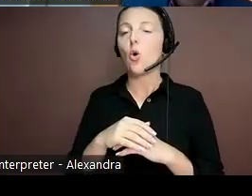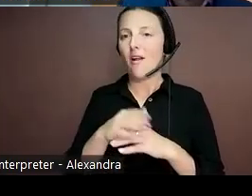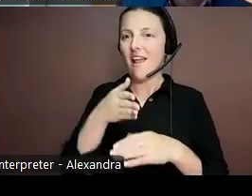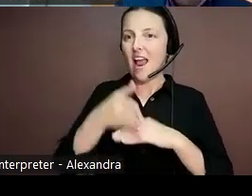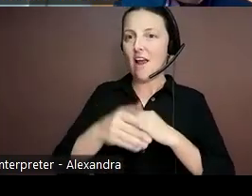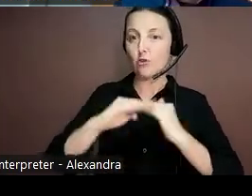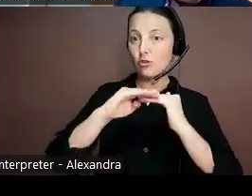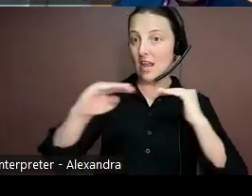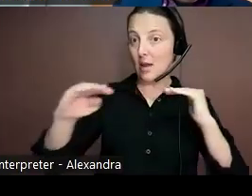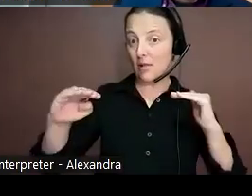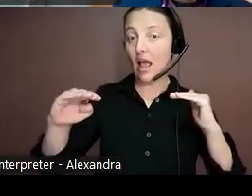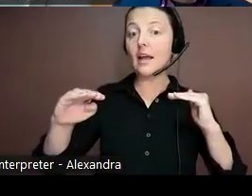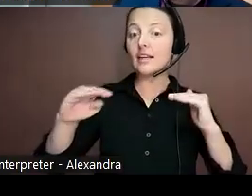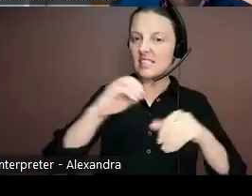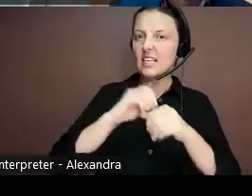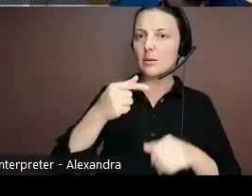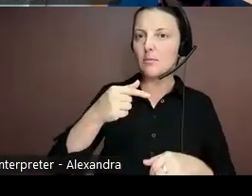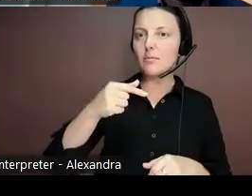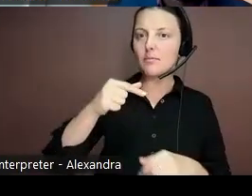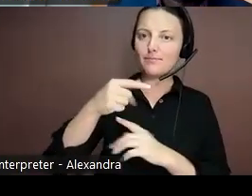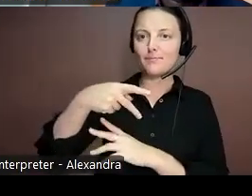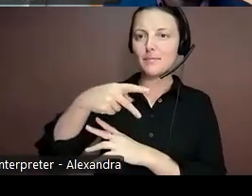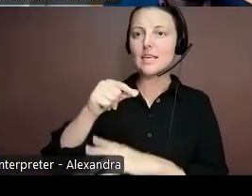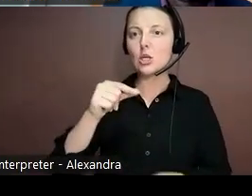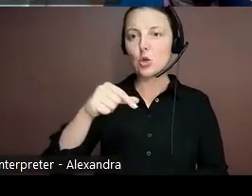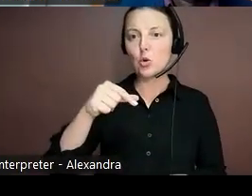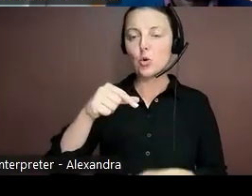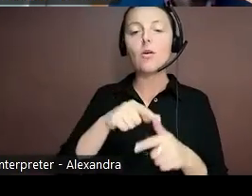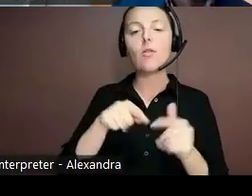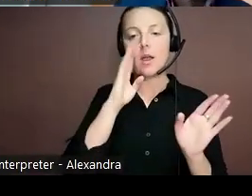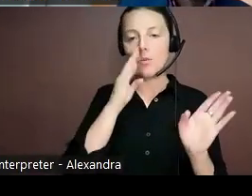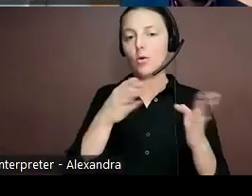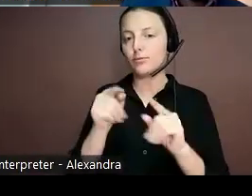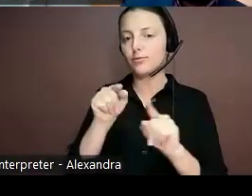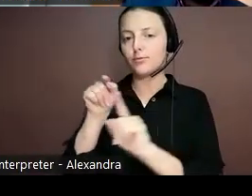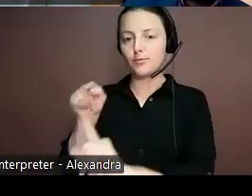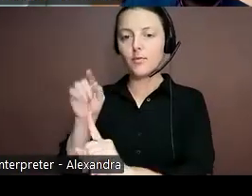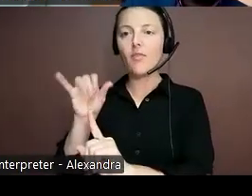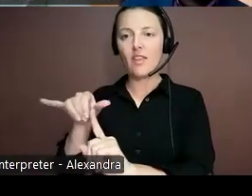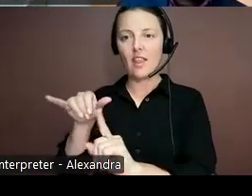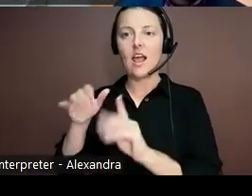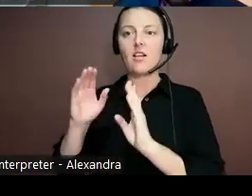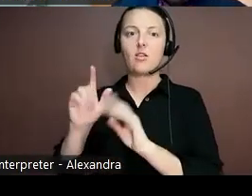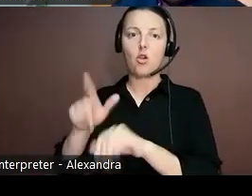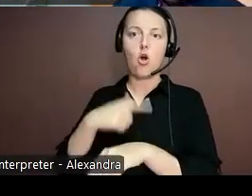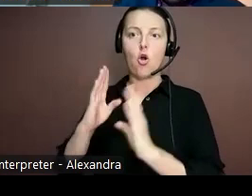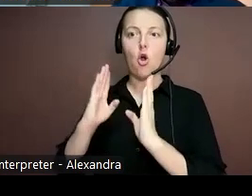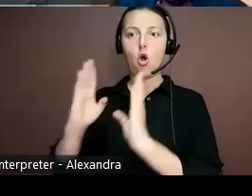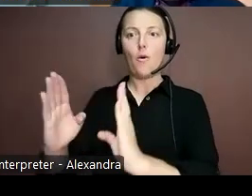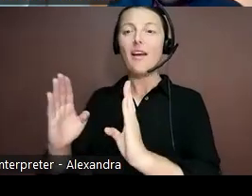then the you know the long end of the hallway is a lot like a regular unit. Uh in that sense um our